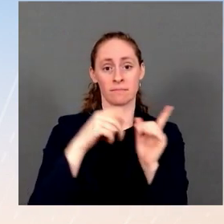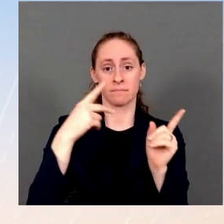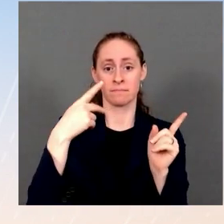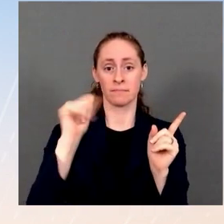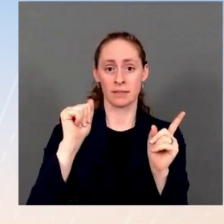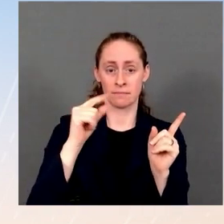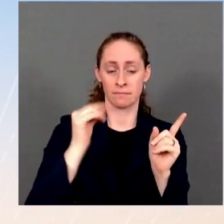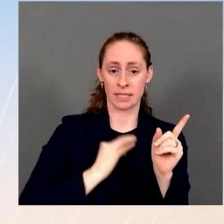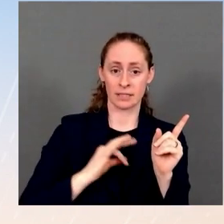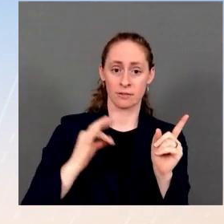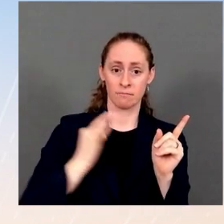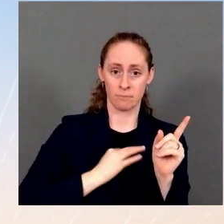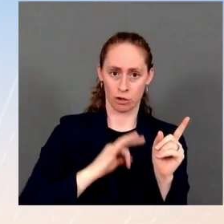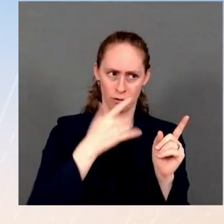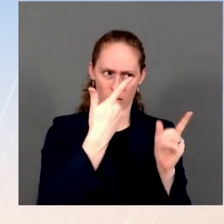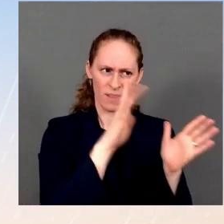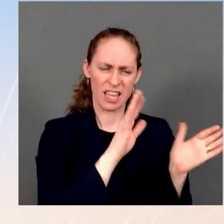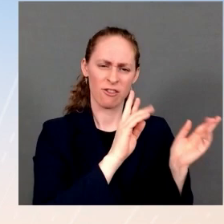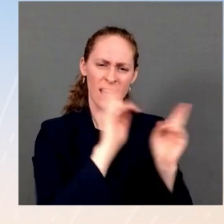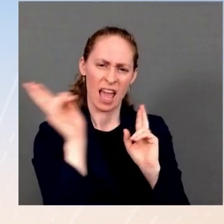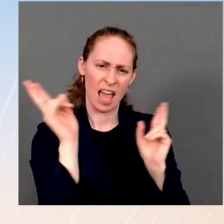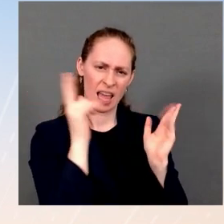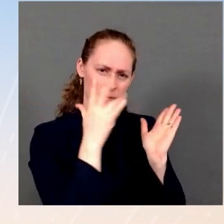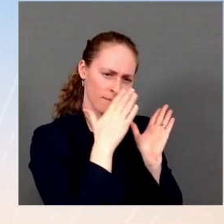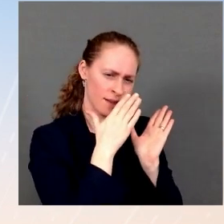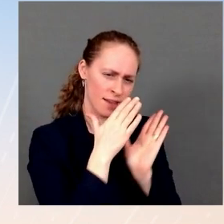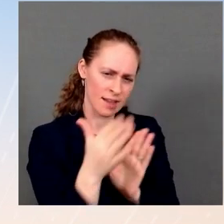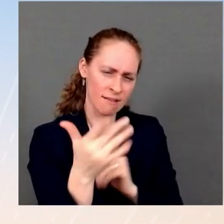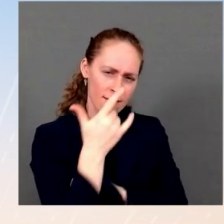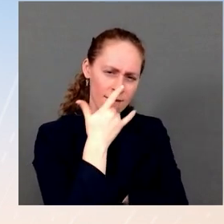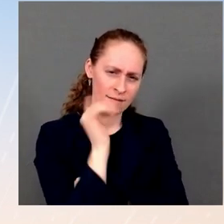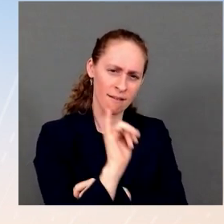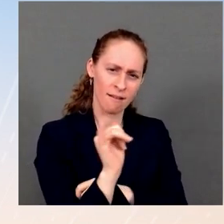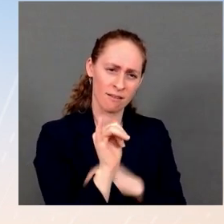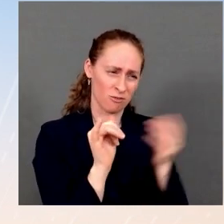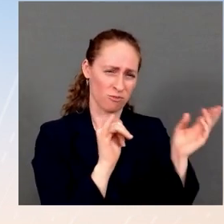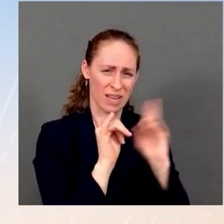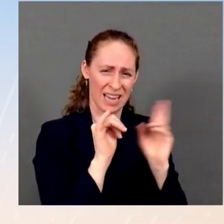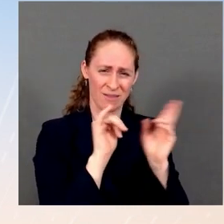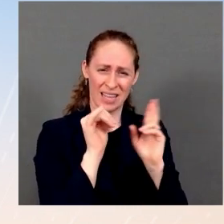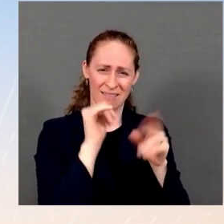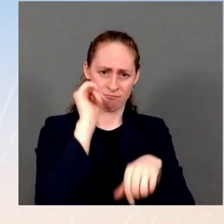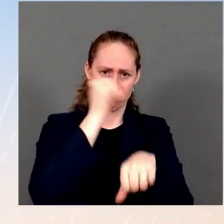the funds from the American Rescue Plan already mobilized and taking pipes out of the ground,